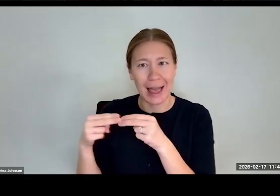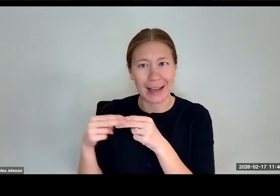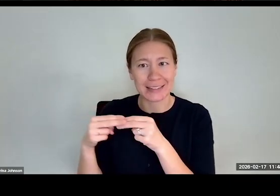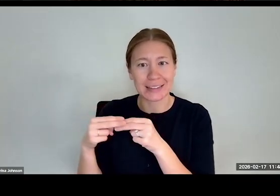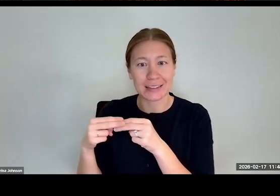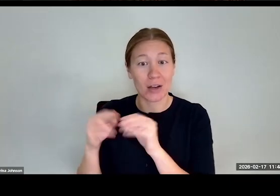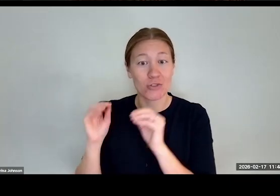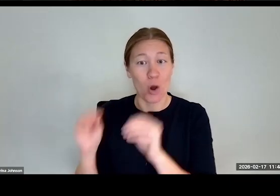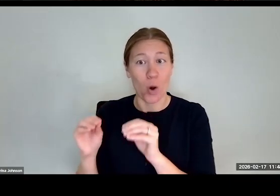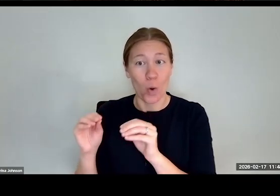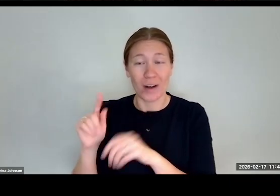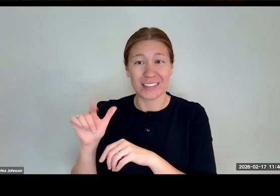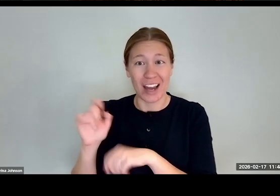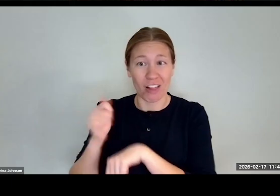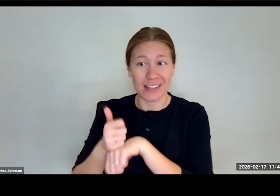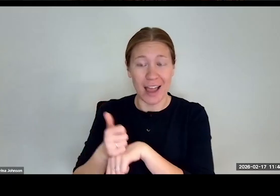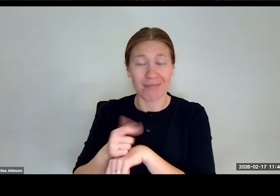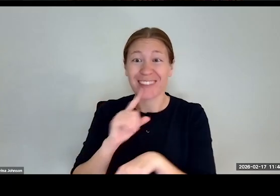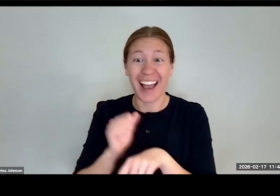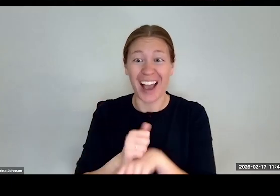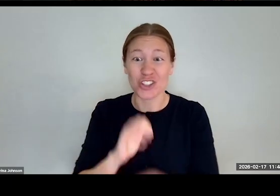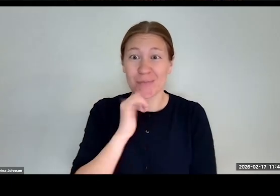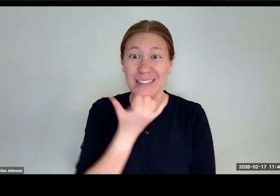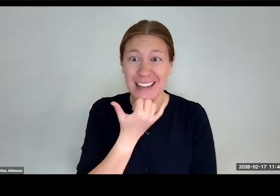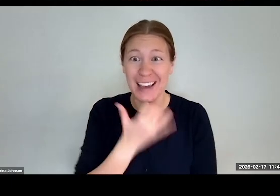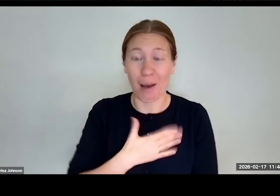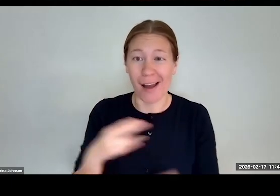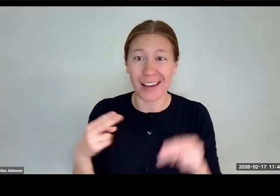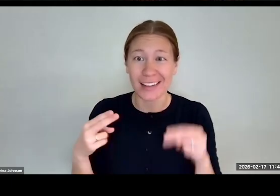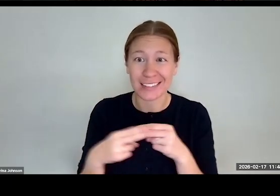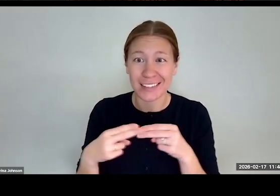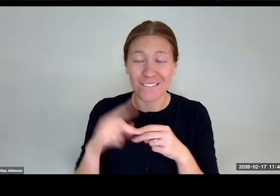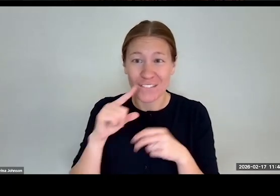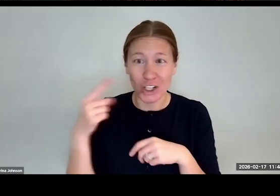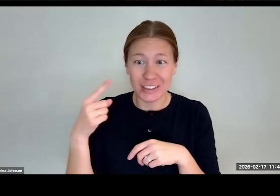I actually made a mistake on my title slide and it turns out that this text is not a title at all.